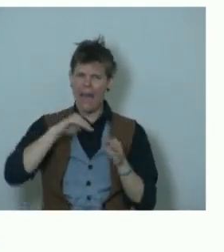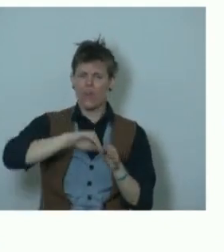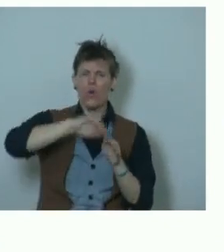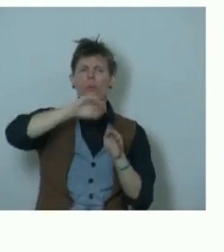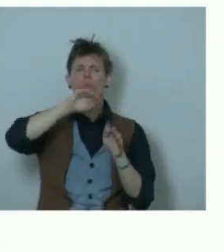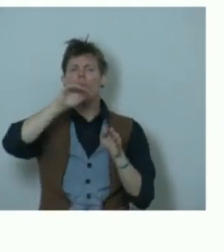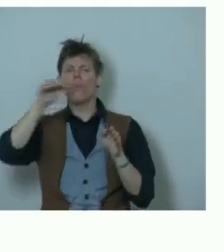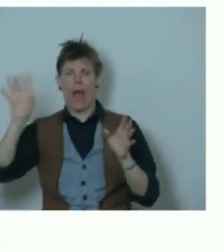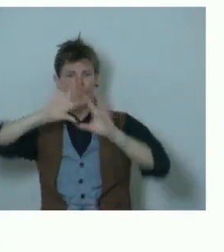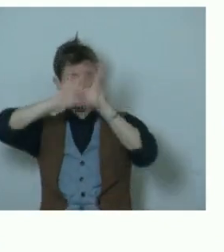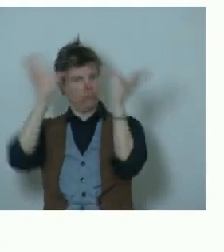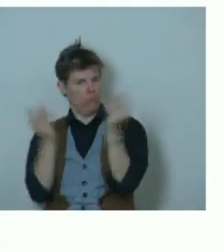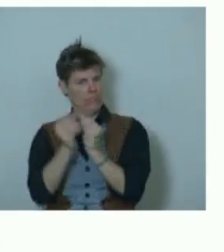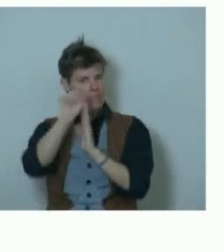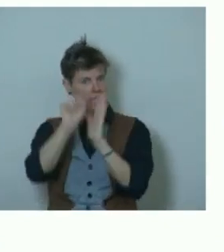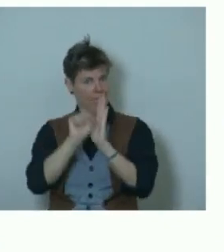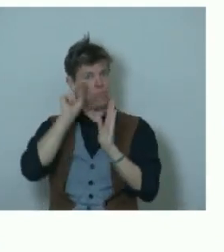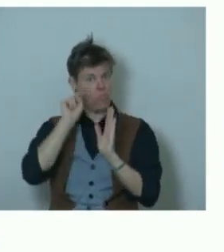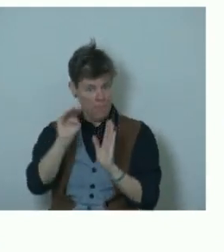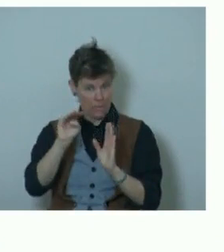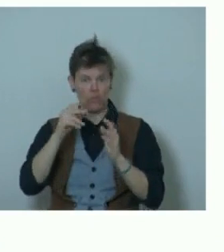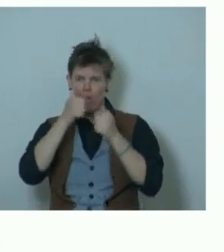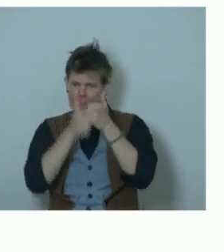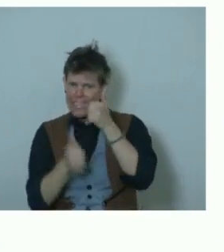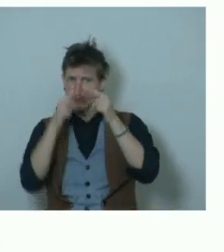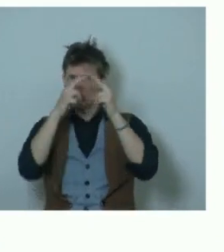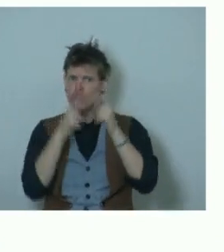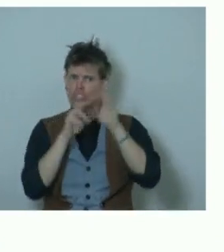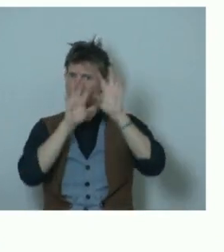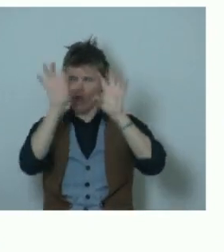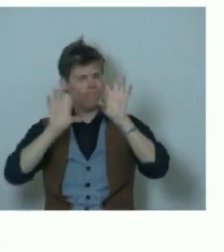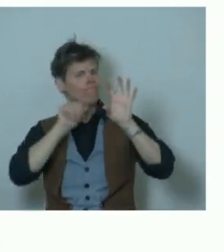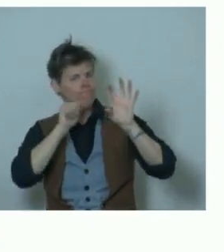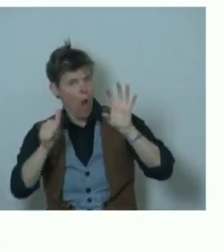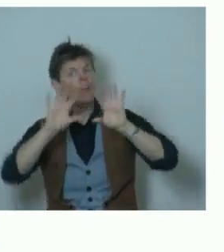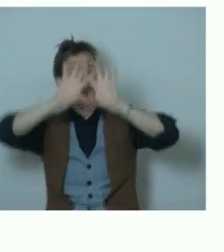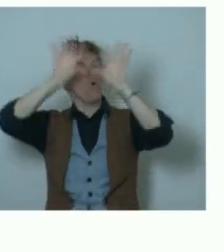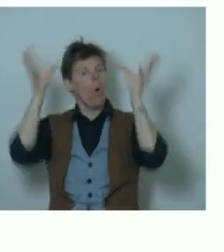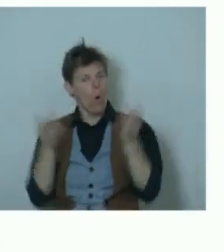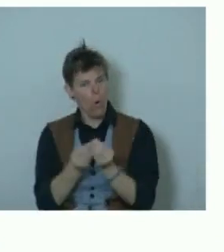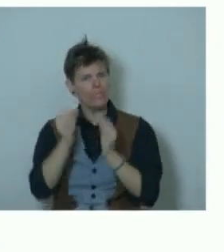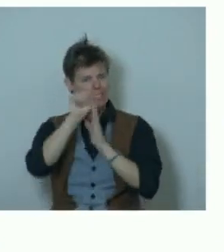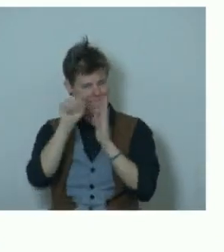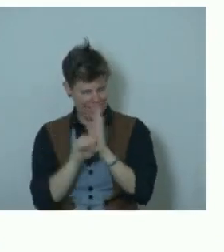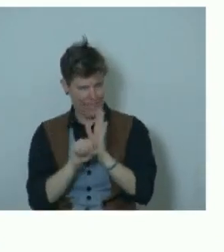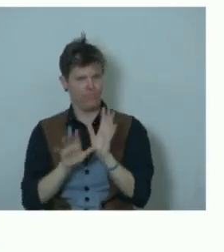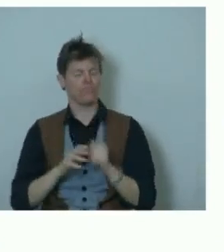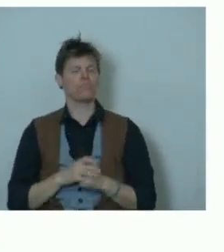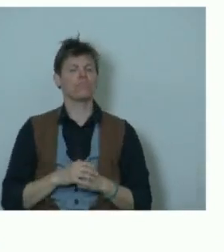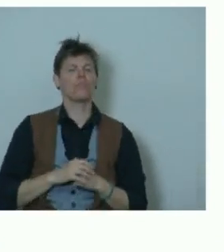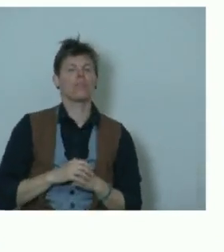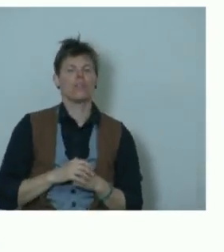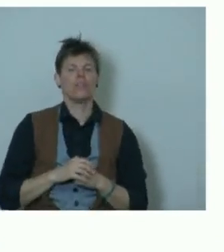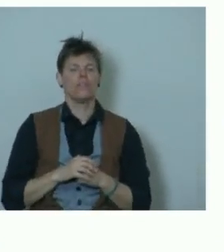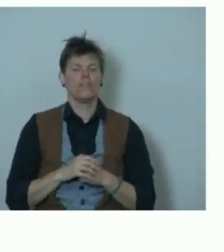WHAT WE ARE SEEING IS WE ACTUALLY HAVE FLATTENED THE CURVE FOR THE WHOLE STATE OF NEW MEXICO.